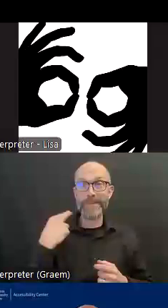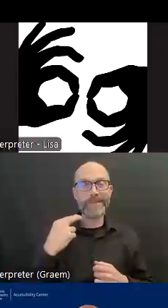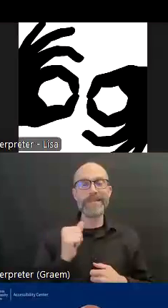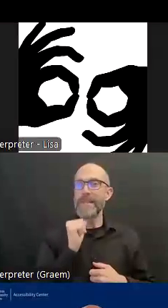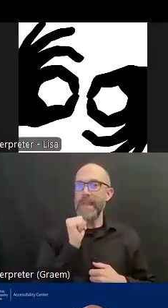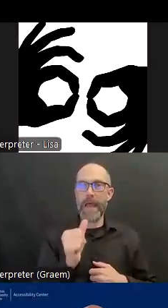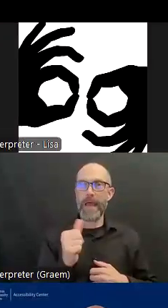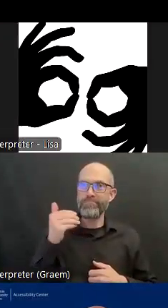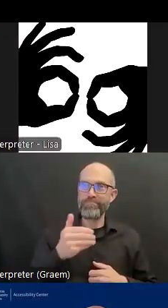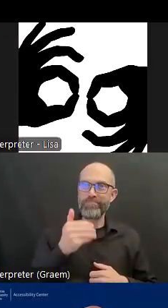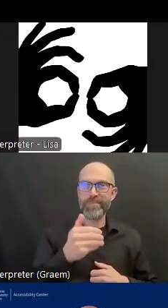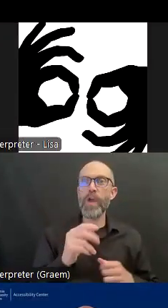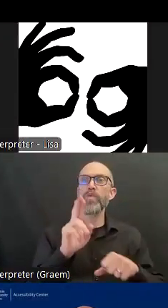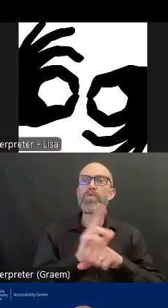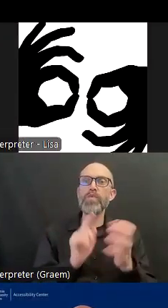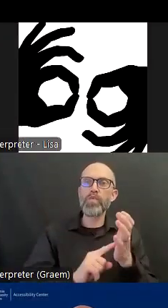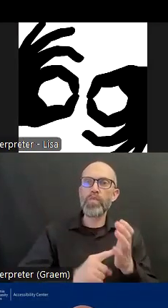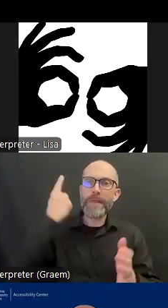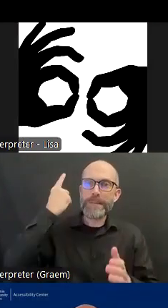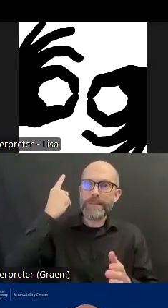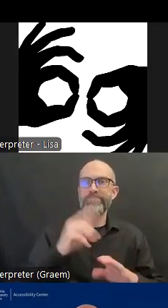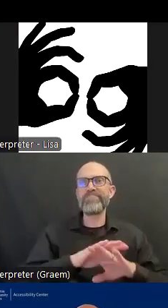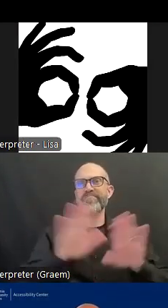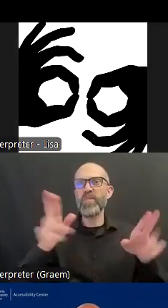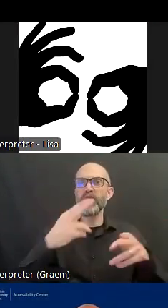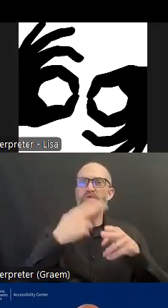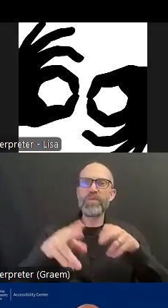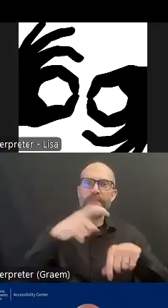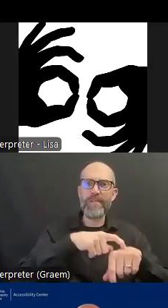These are things that are used once or perhaps for a very limited time.